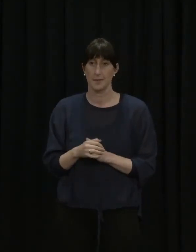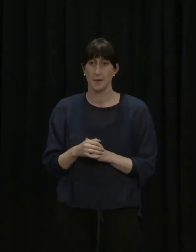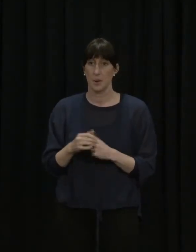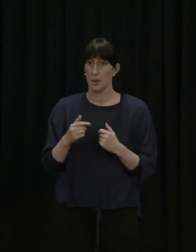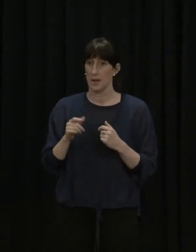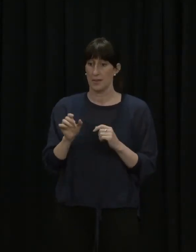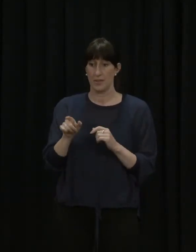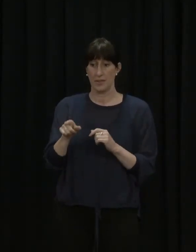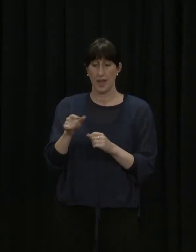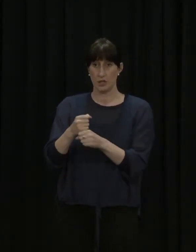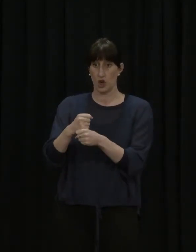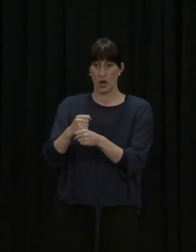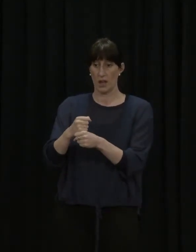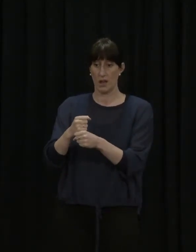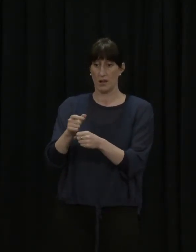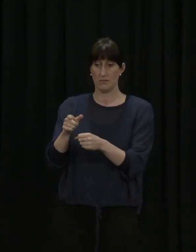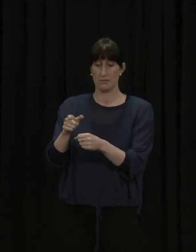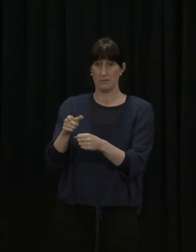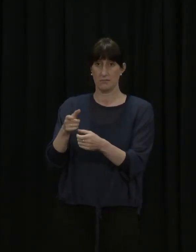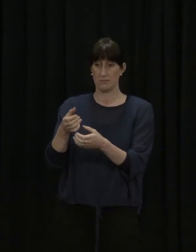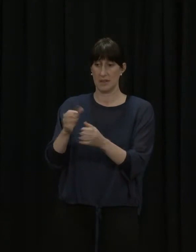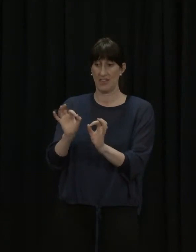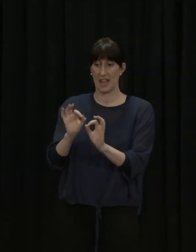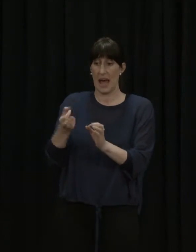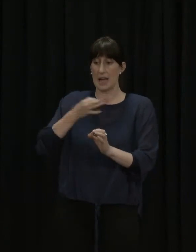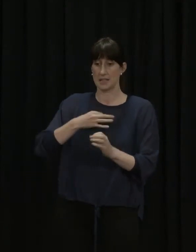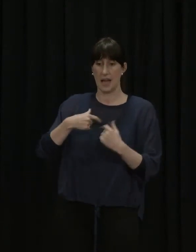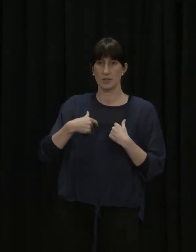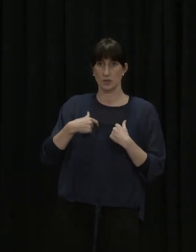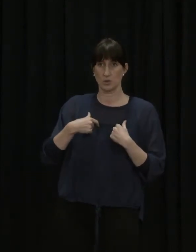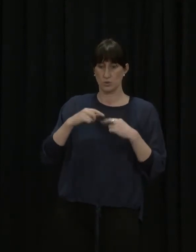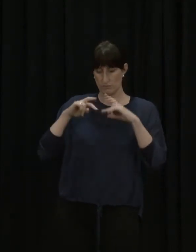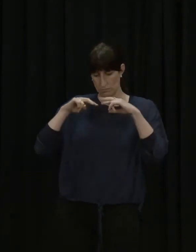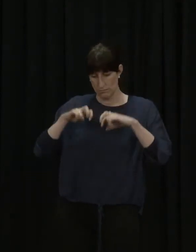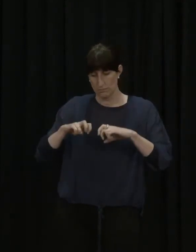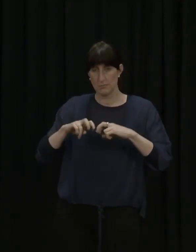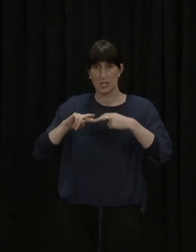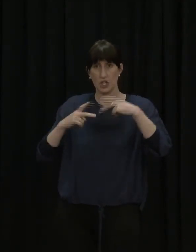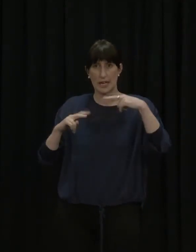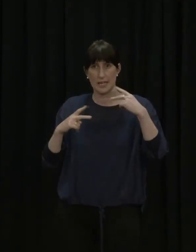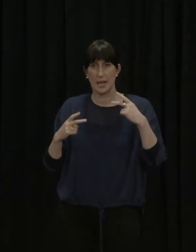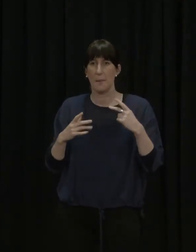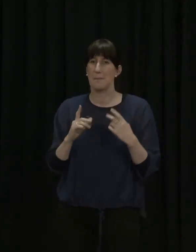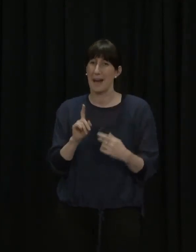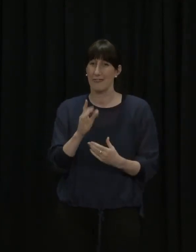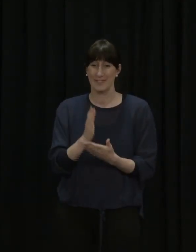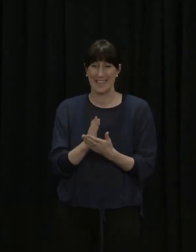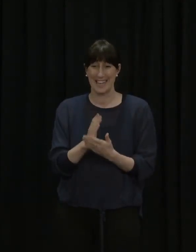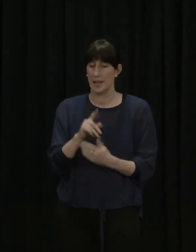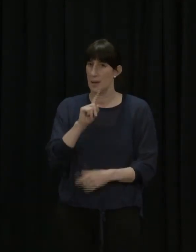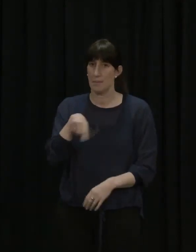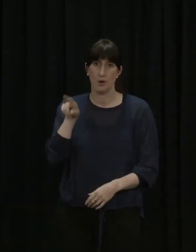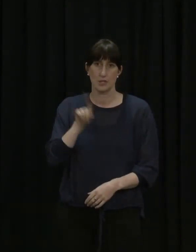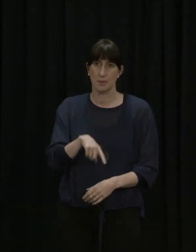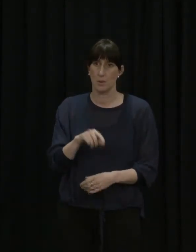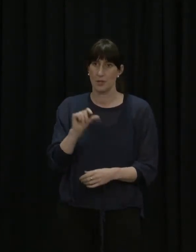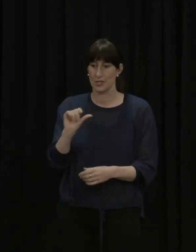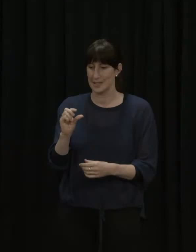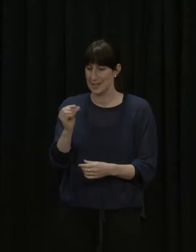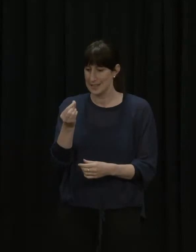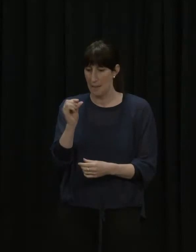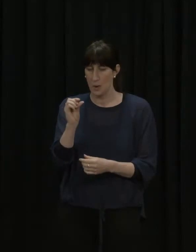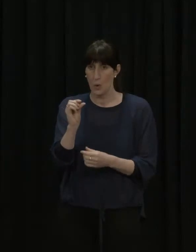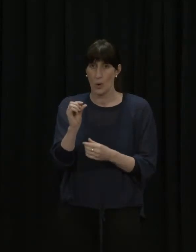we will classify it as a